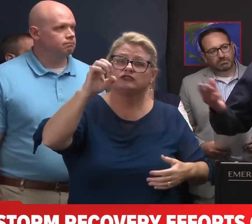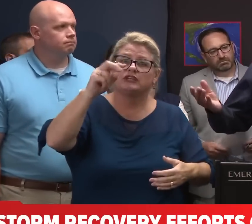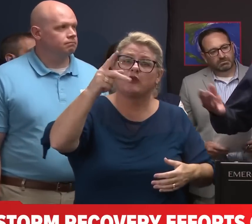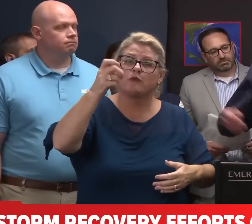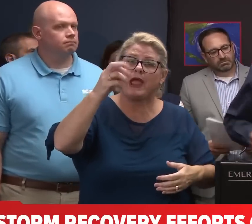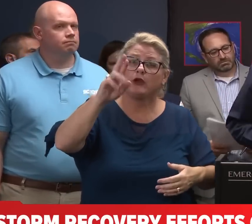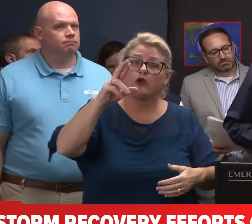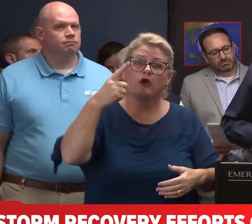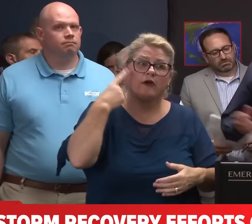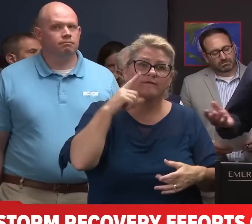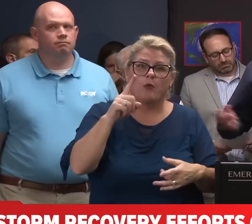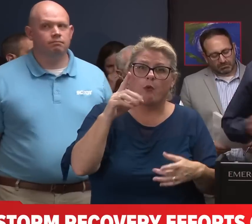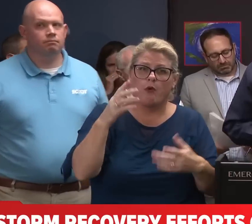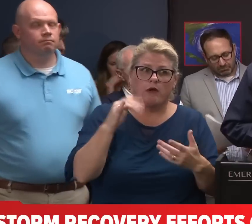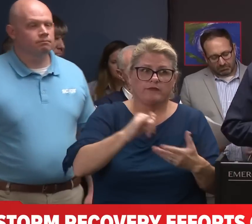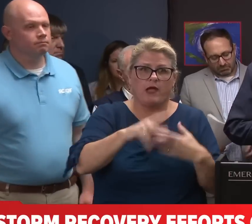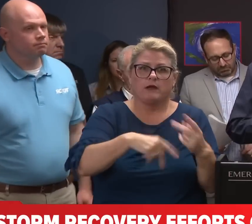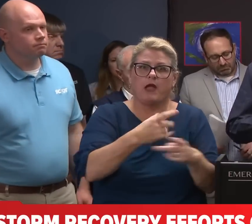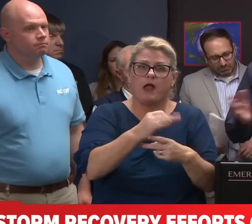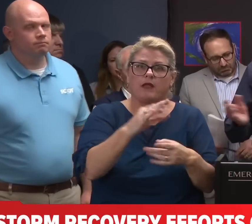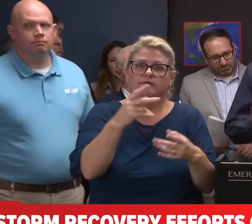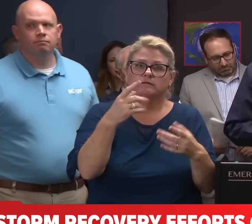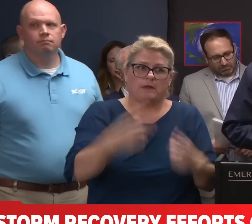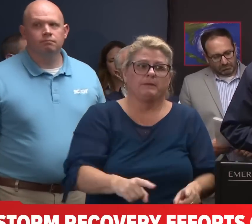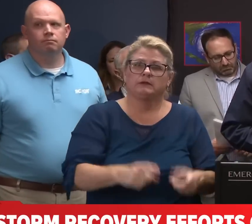for cases like this. You can see if, if we,